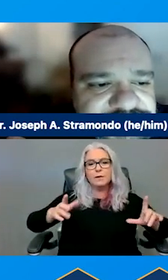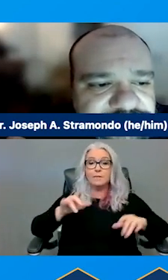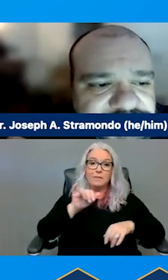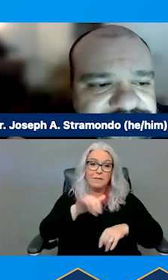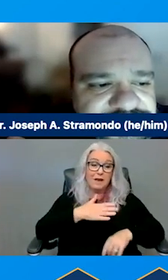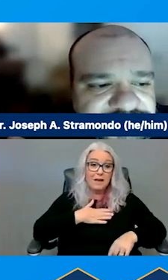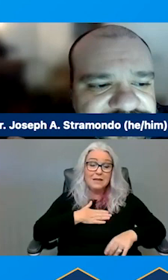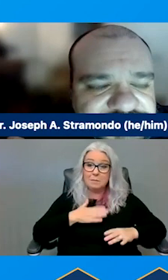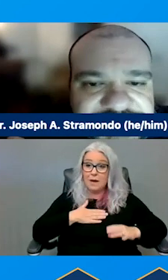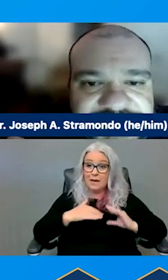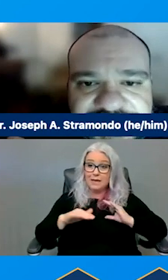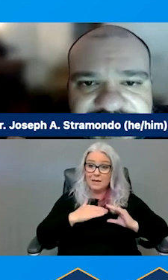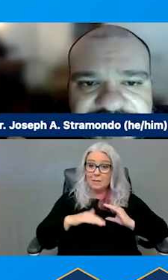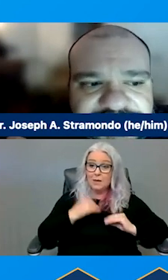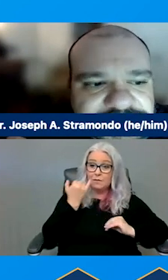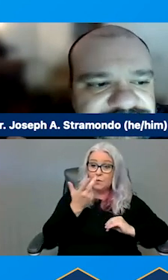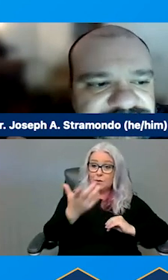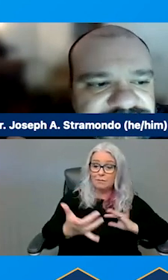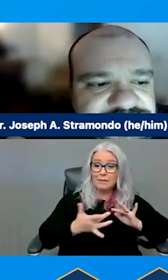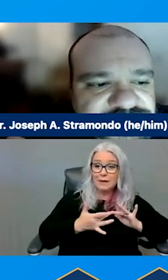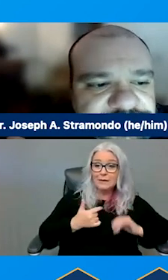address if anybody wants to